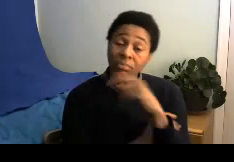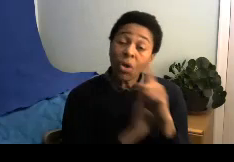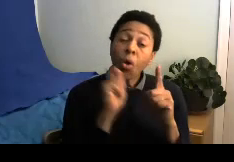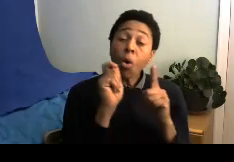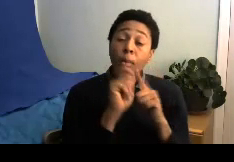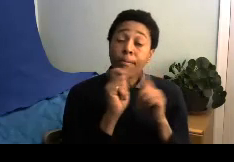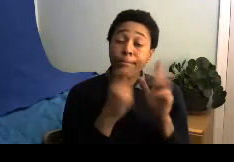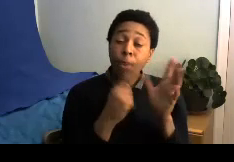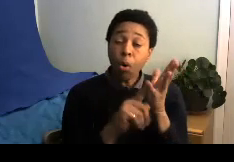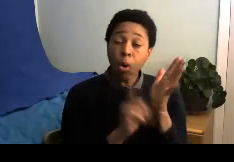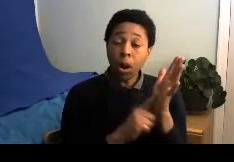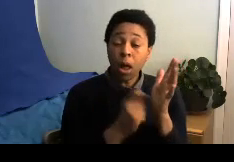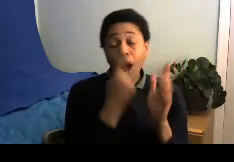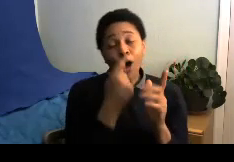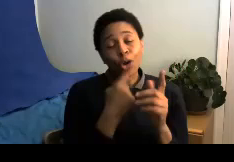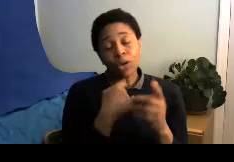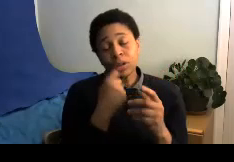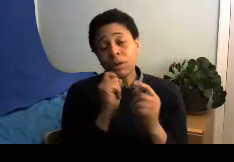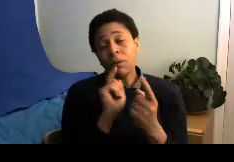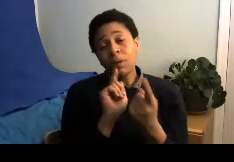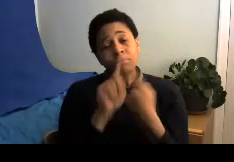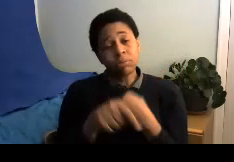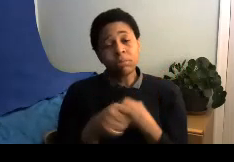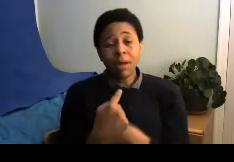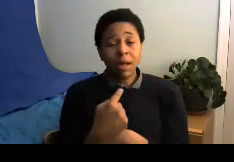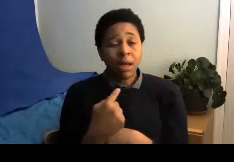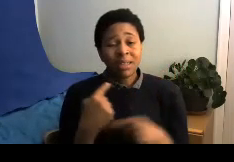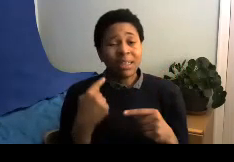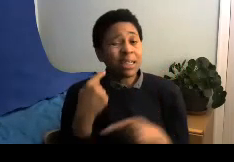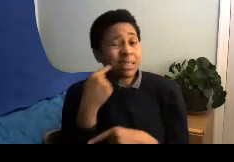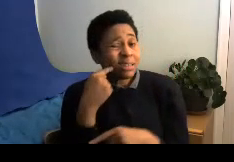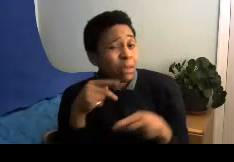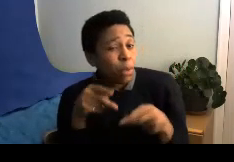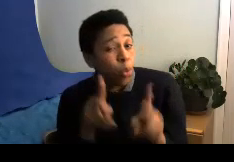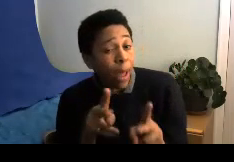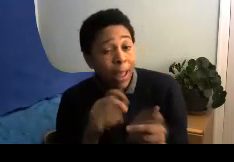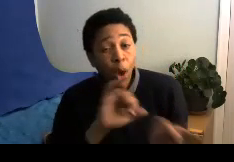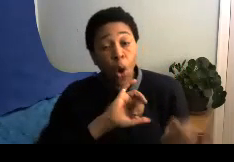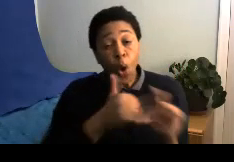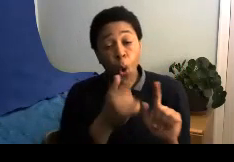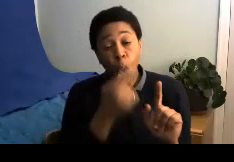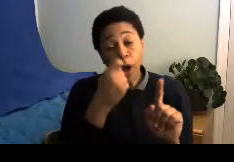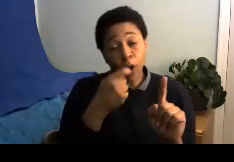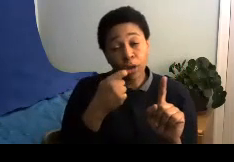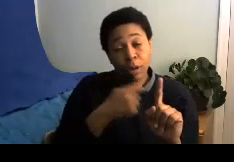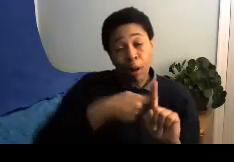I could sort of go off on a 10 million year tangent. Um...